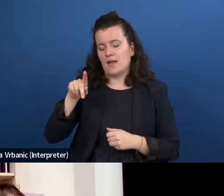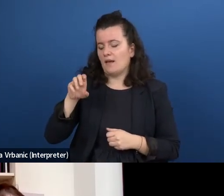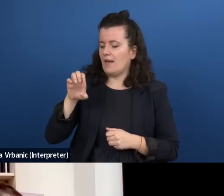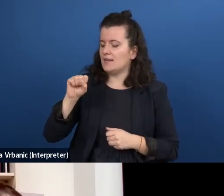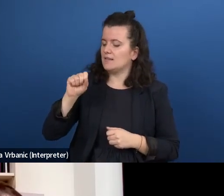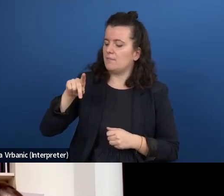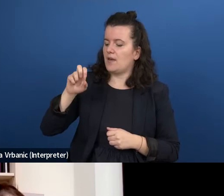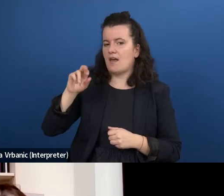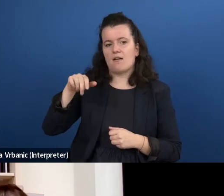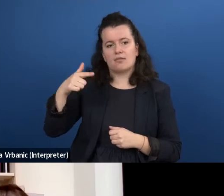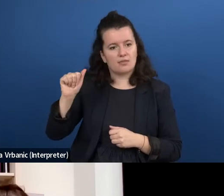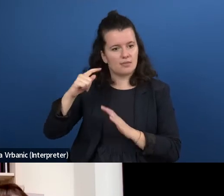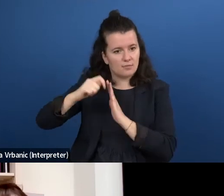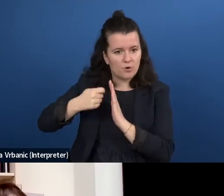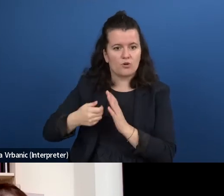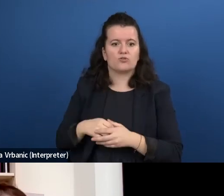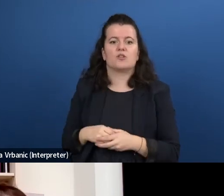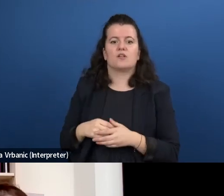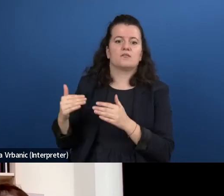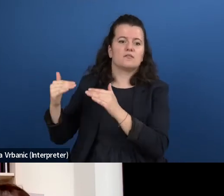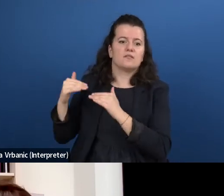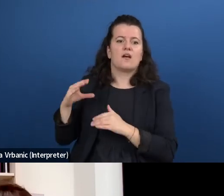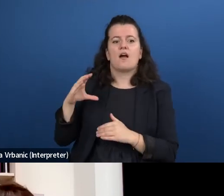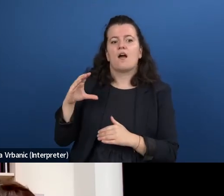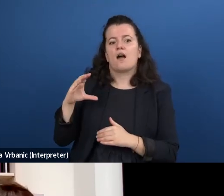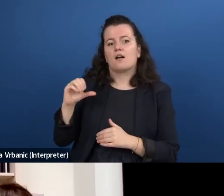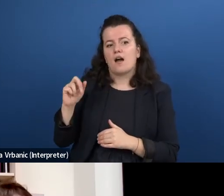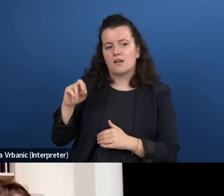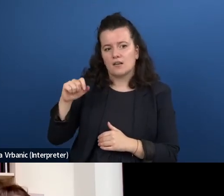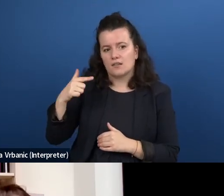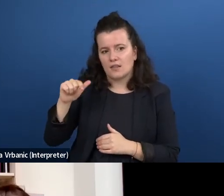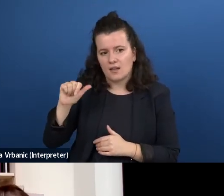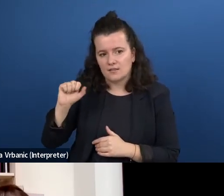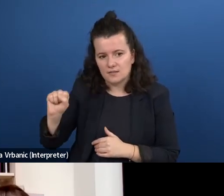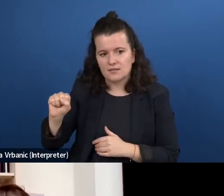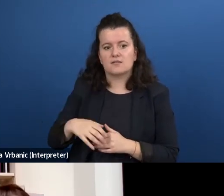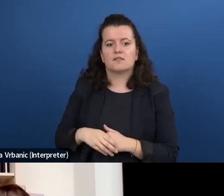specialized in providing assistance to victims of sexual exploitation.